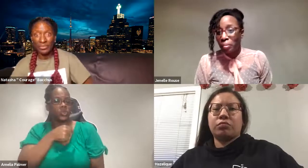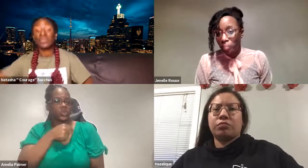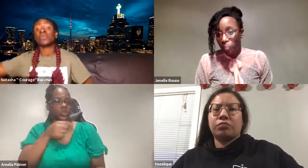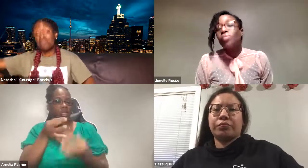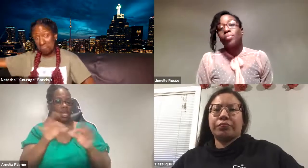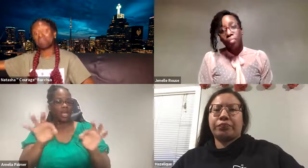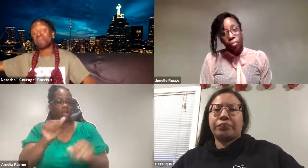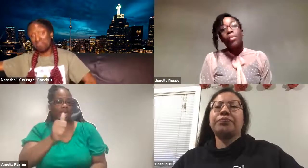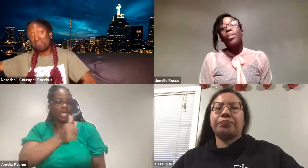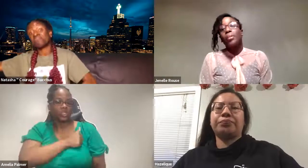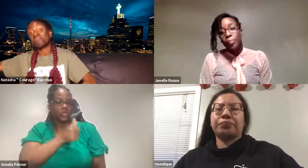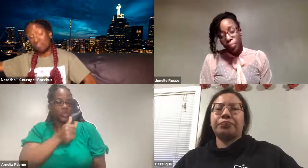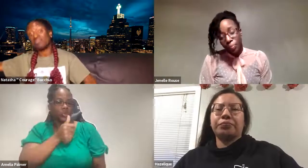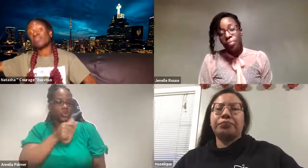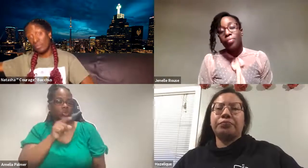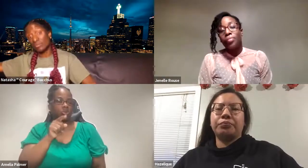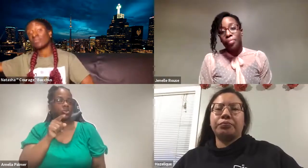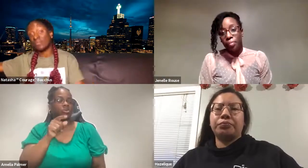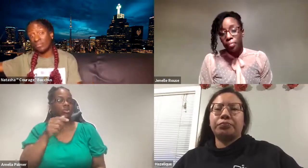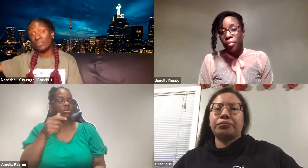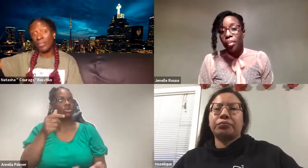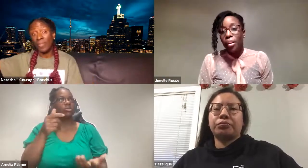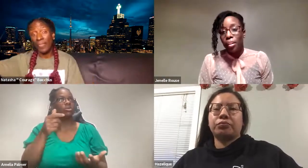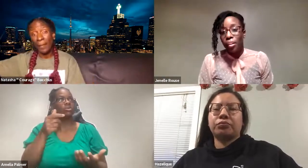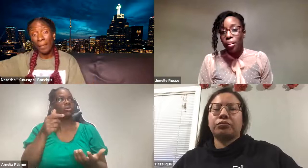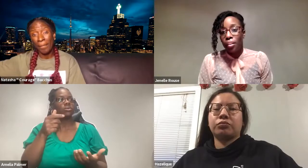i think linguistic attitude or language attitude is also very important.